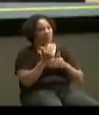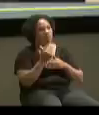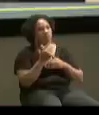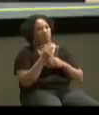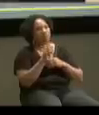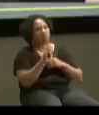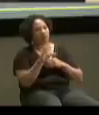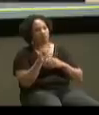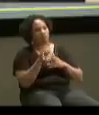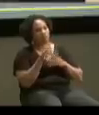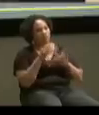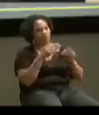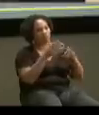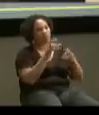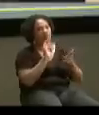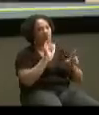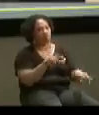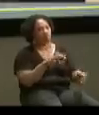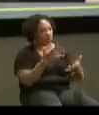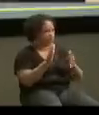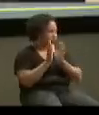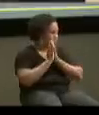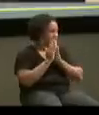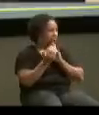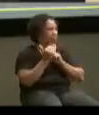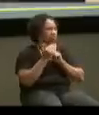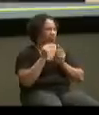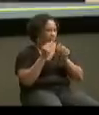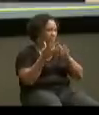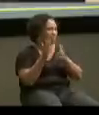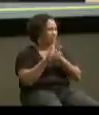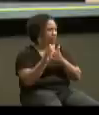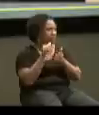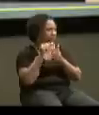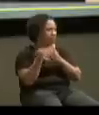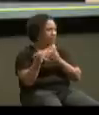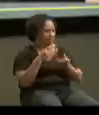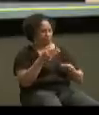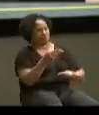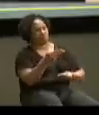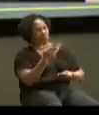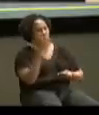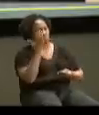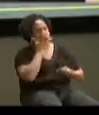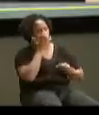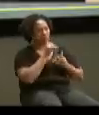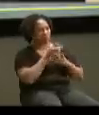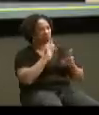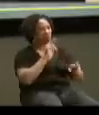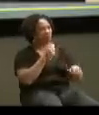UNDER SECTION 13 OF THE EO, WE HANDED IN OUR REPORT AS REQUESTED, WE RECEIVED A NICE NOTICE BACK THAT SAID, WOW THAT